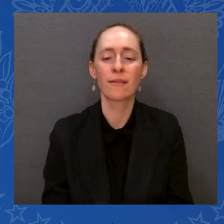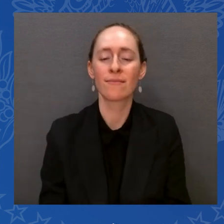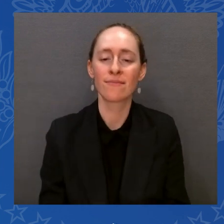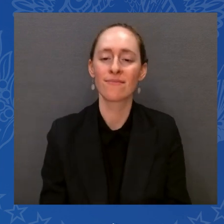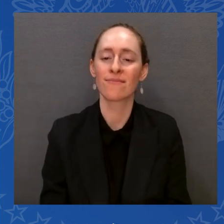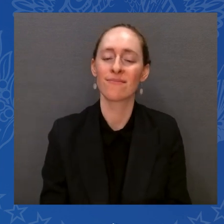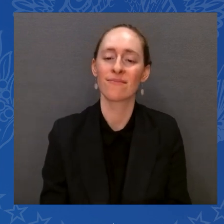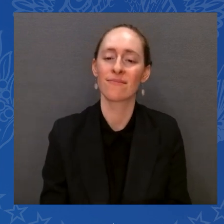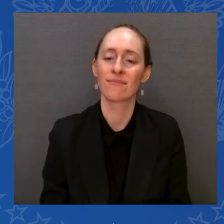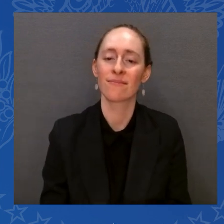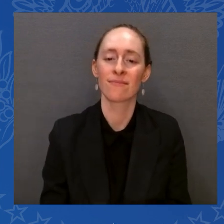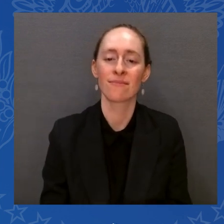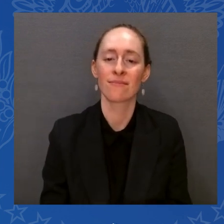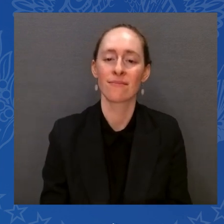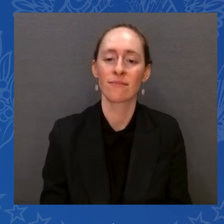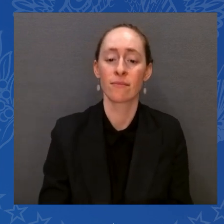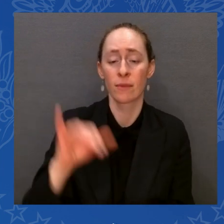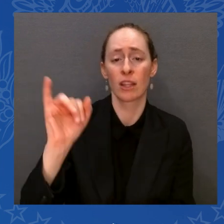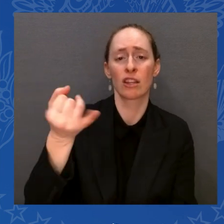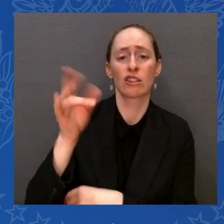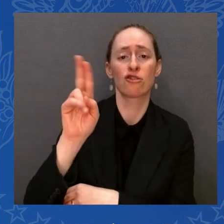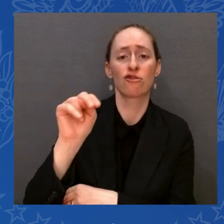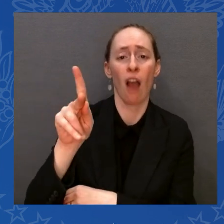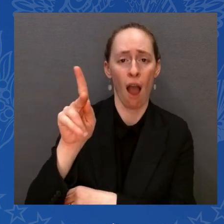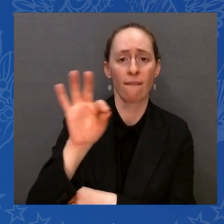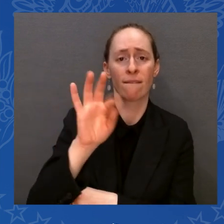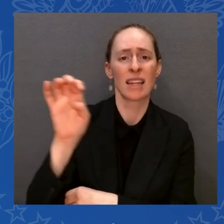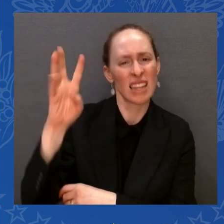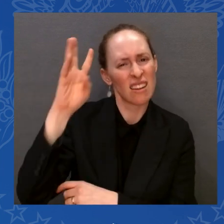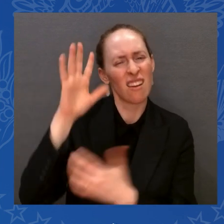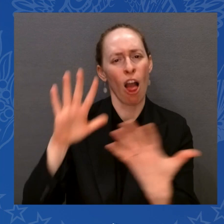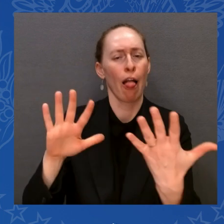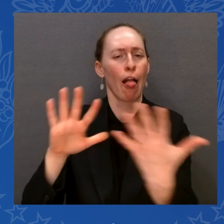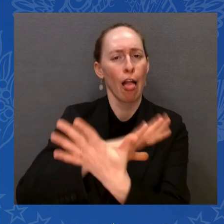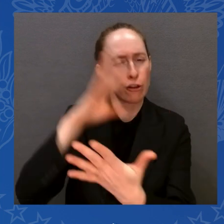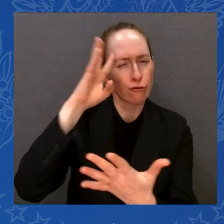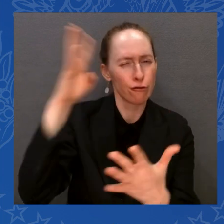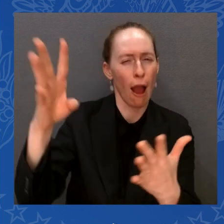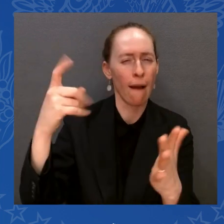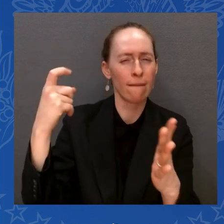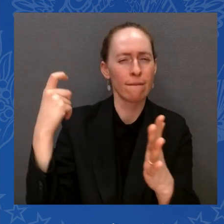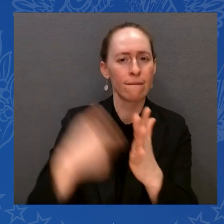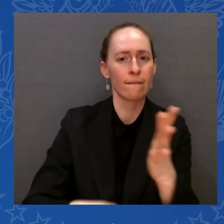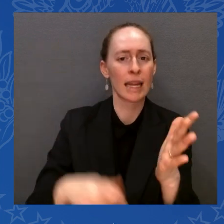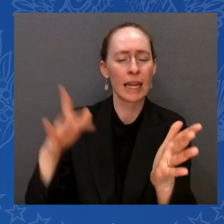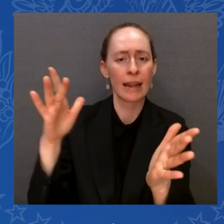those hidden surcharges businesses use to make you pay more. We're making airlines show